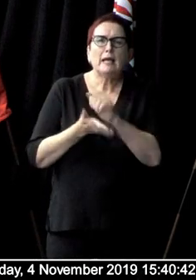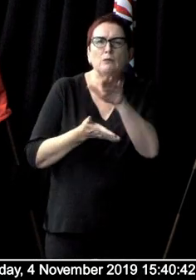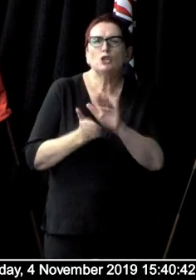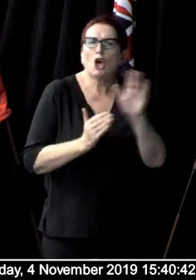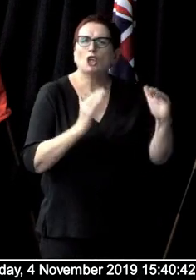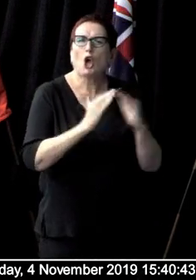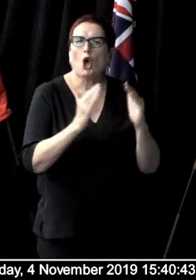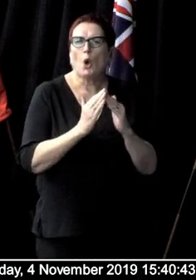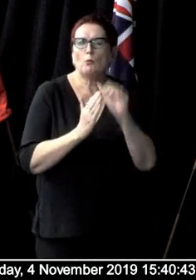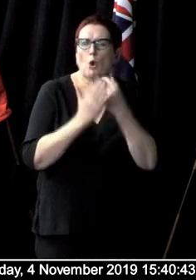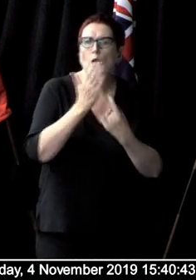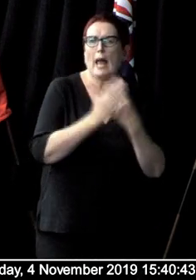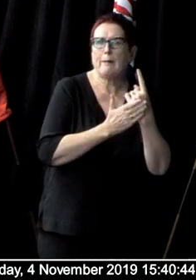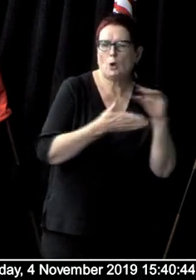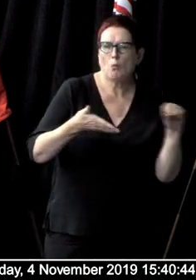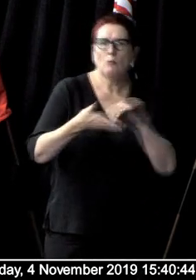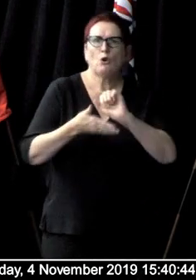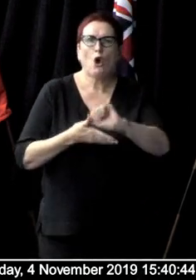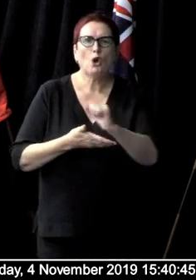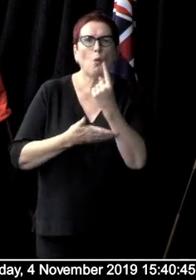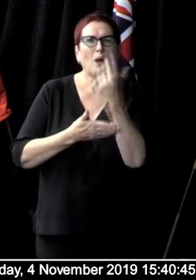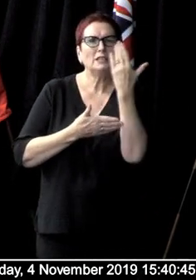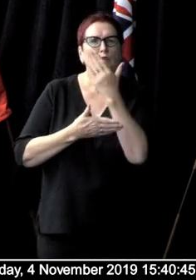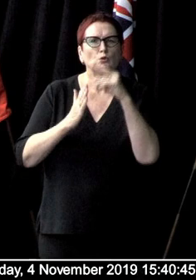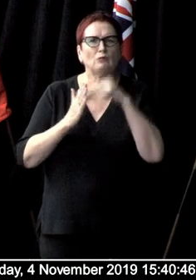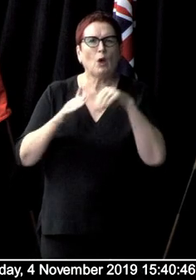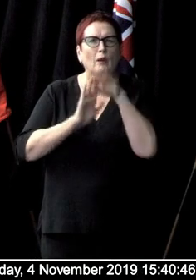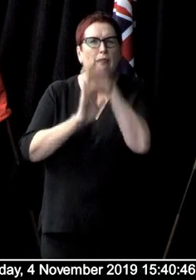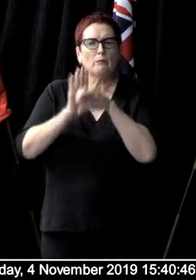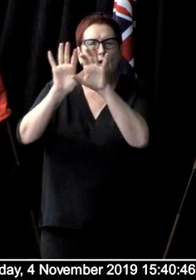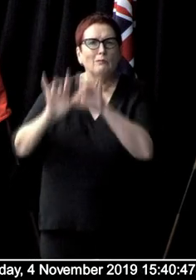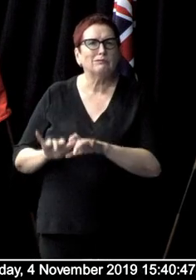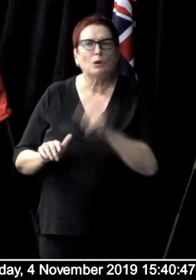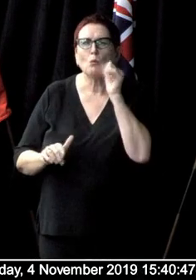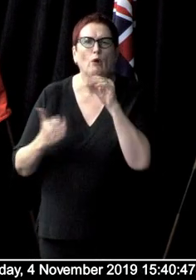an incident, it won’t go on their OneSchool record. You know, that would be better for everyone”.